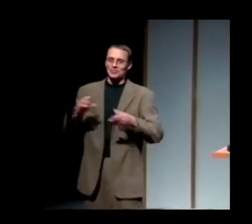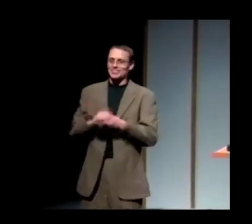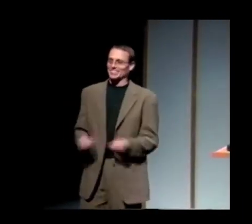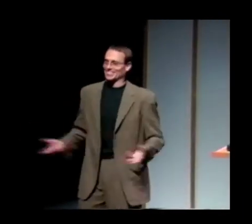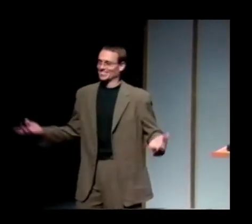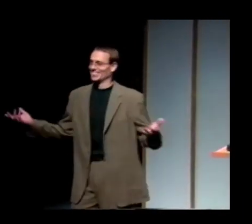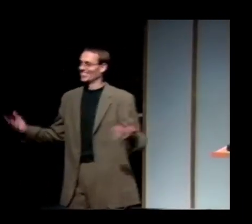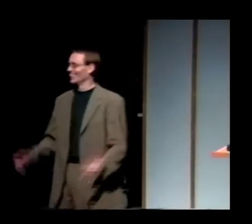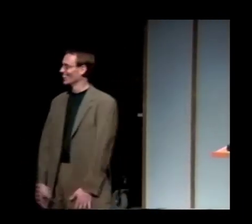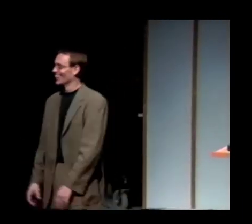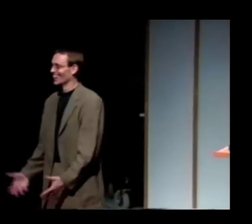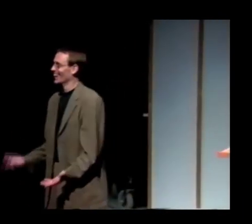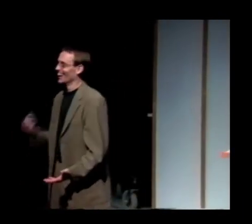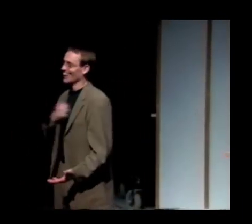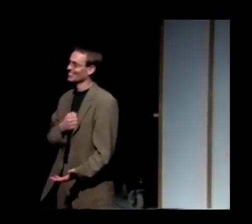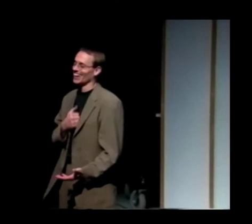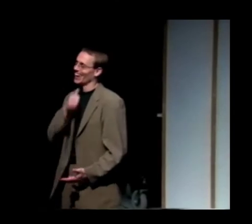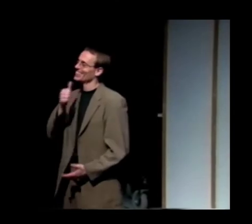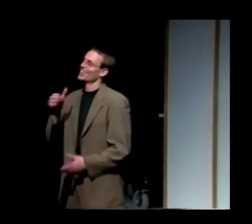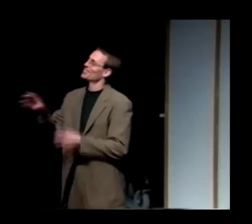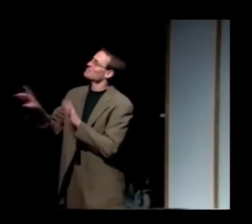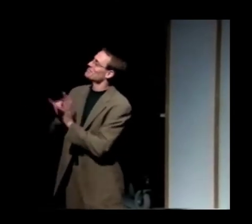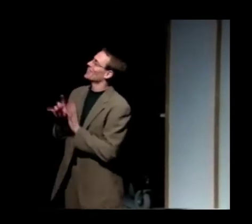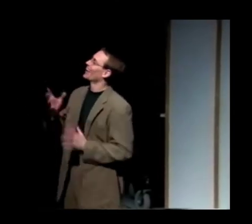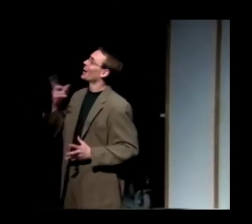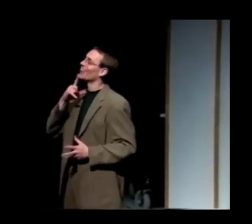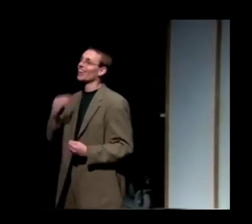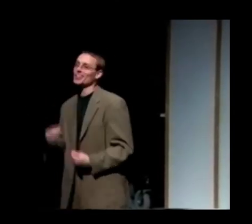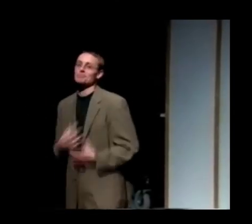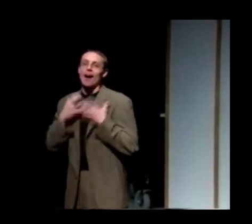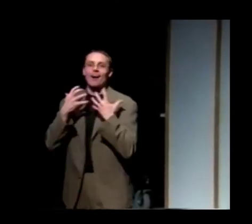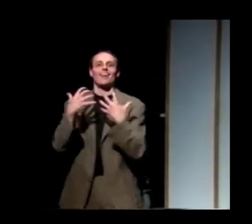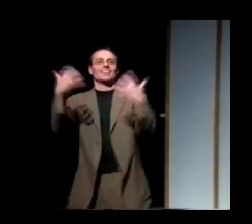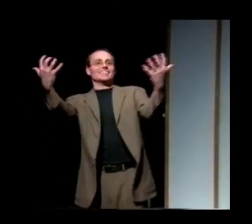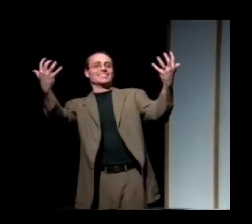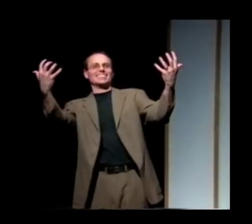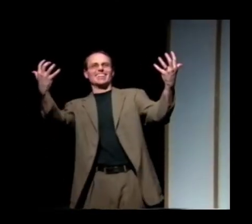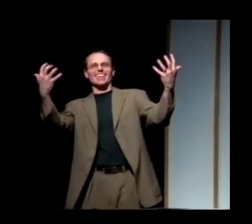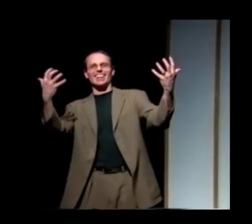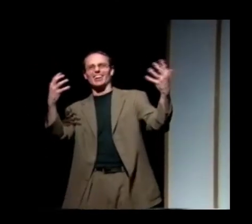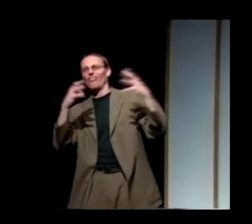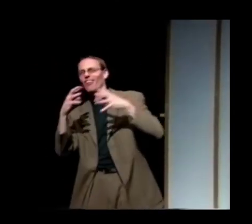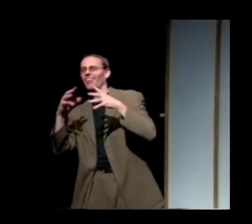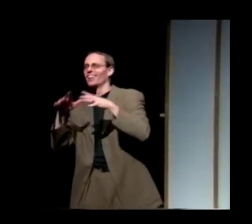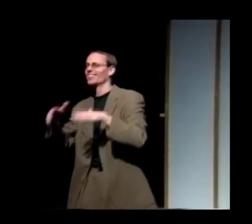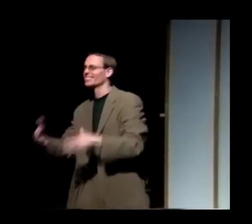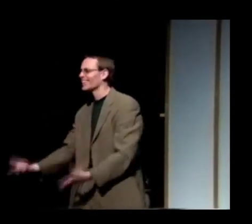OK. ANOTHER HAPPY STORY THERE. SORRY. I DIDN'T REALIZE WHAT I WAS PICKING, I SUPPOSE.